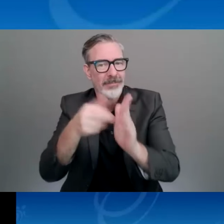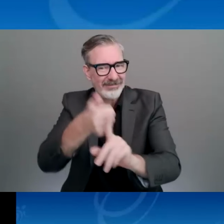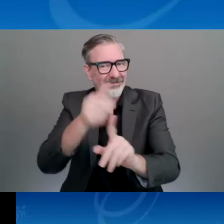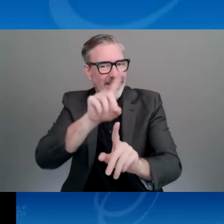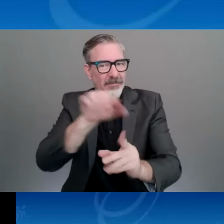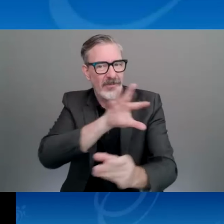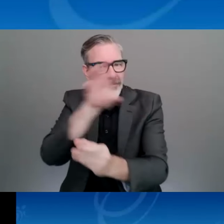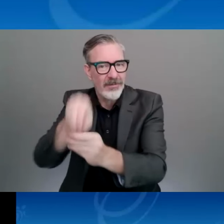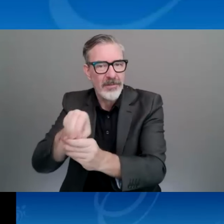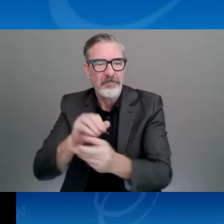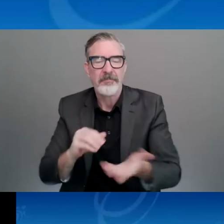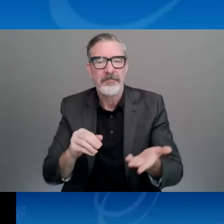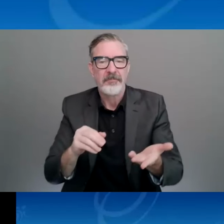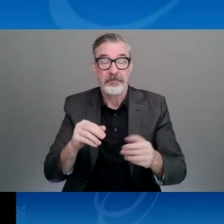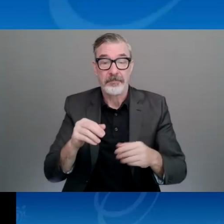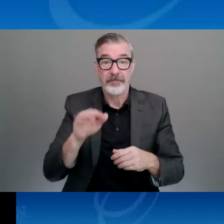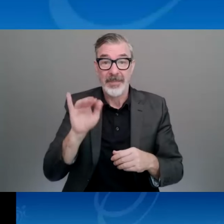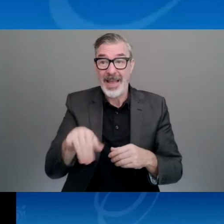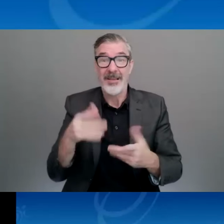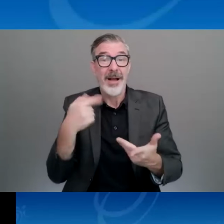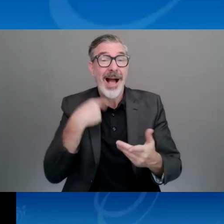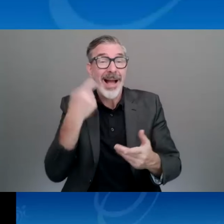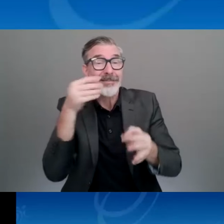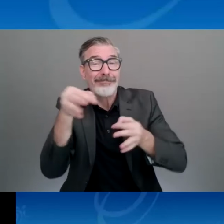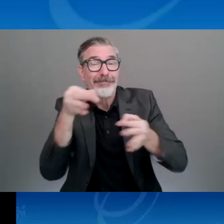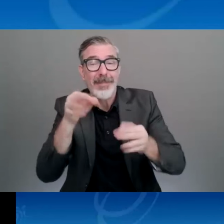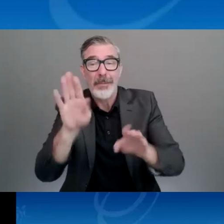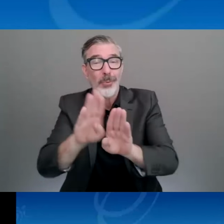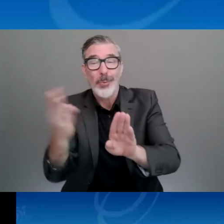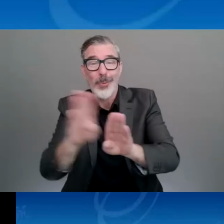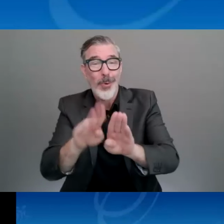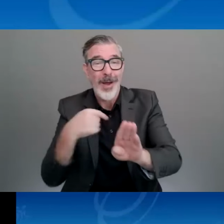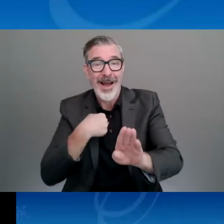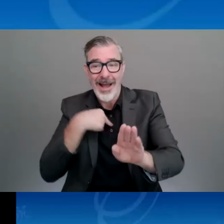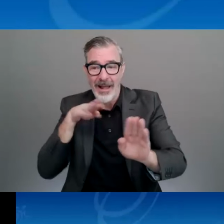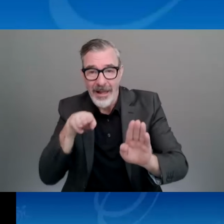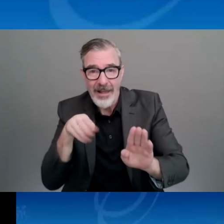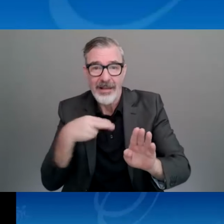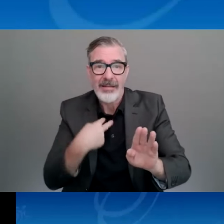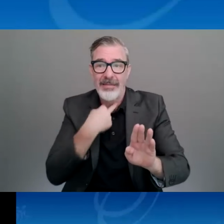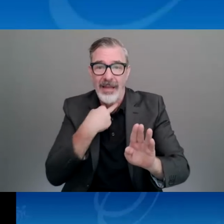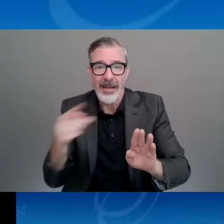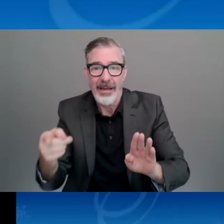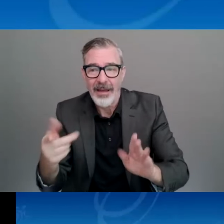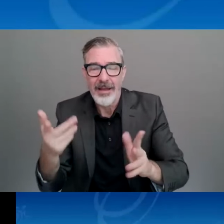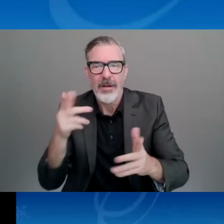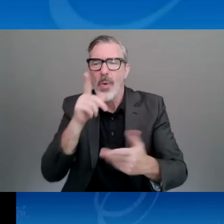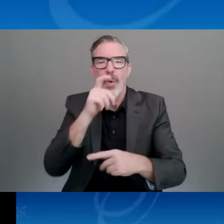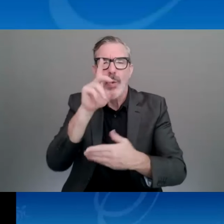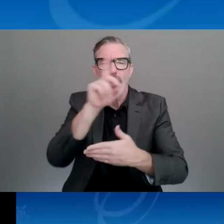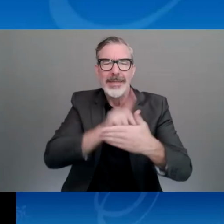Back to my example of the meeting room that had the inaccessible doors. I mean, the the designers of that room, the builders of that room, everyone